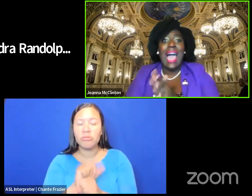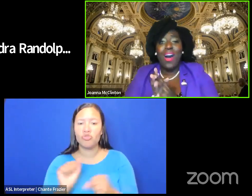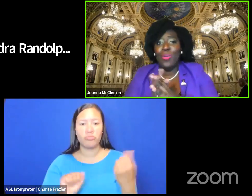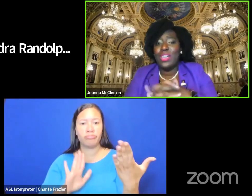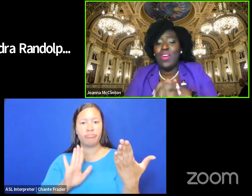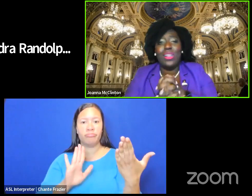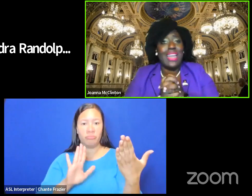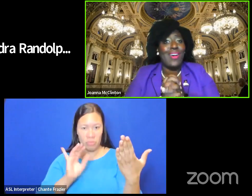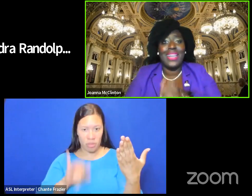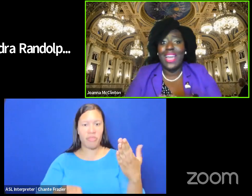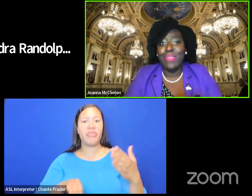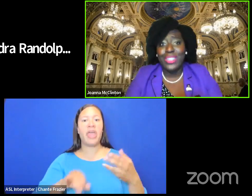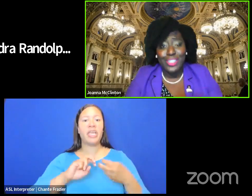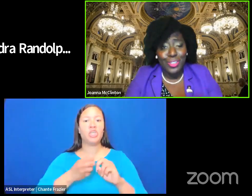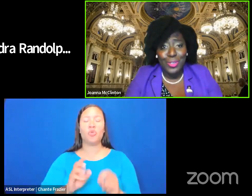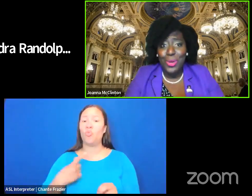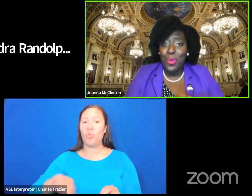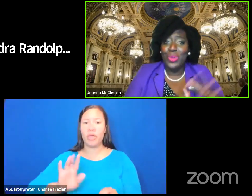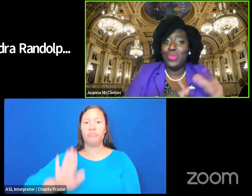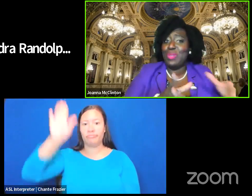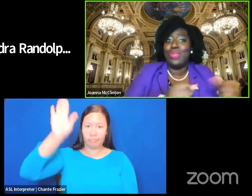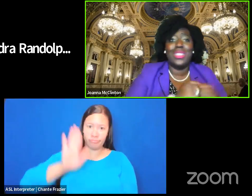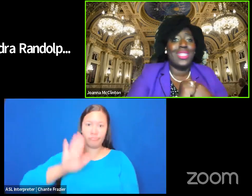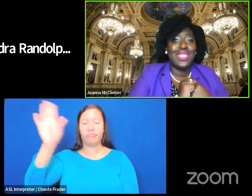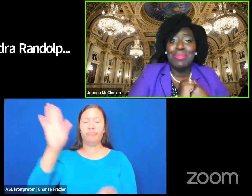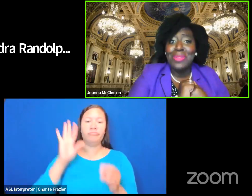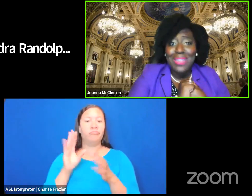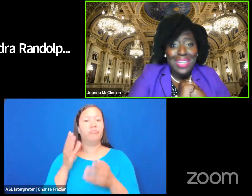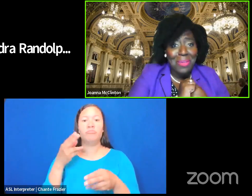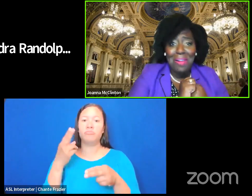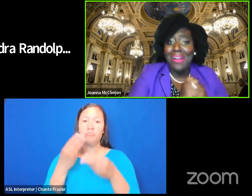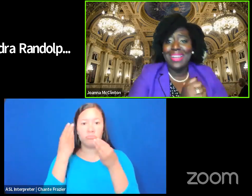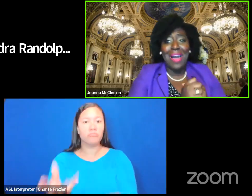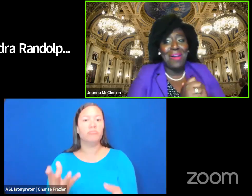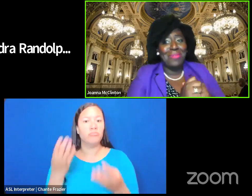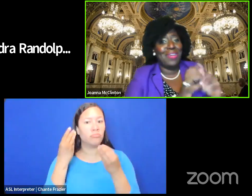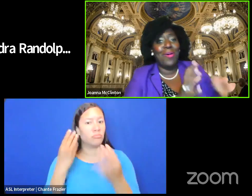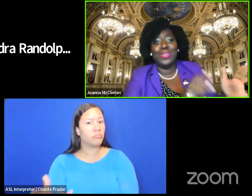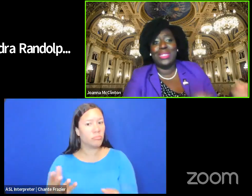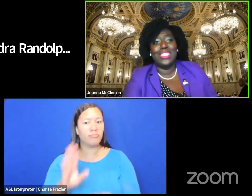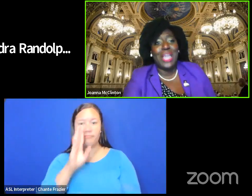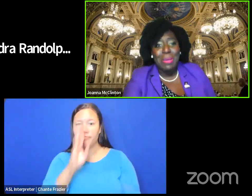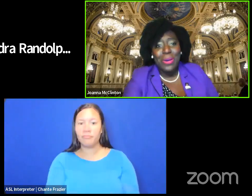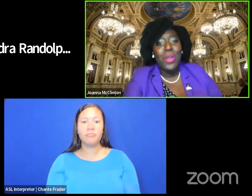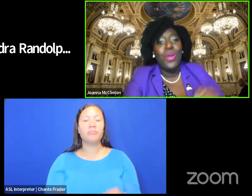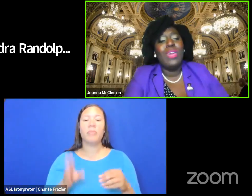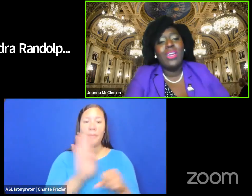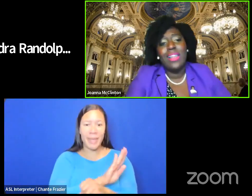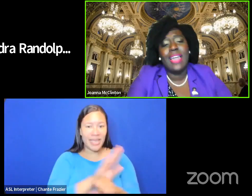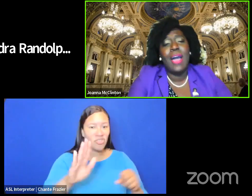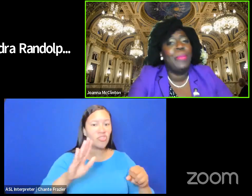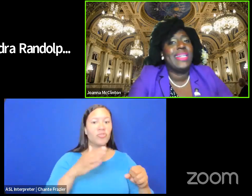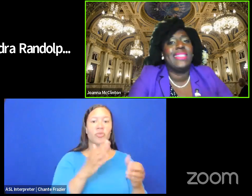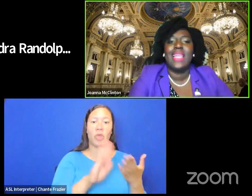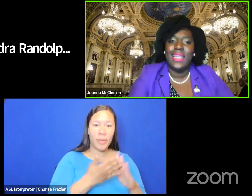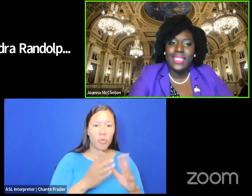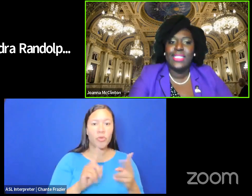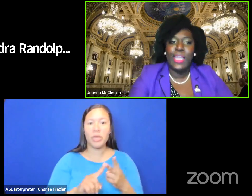table. We are working very hard in Harrisburg. That is something I'm glad to say is that my Caucus has